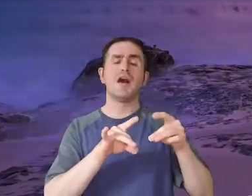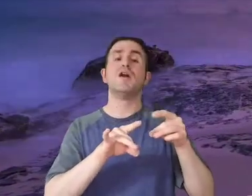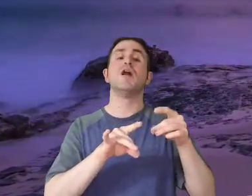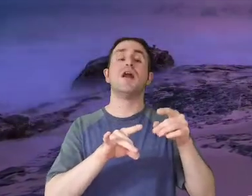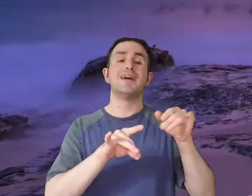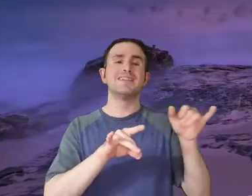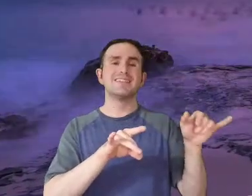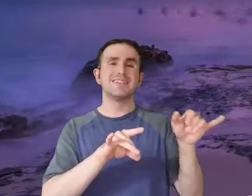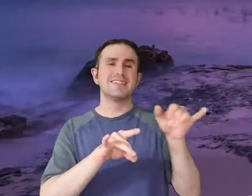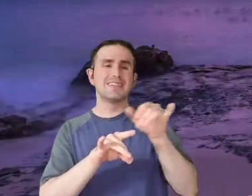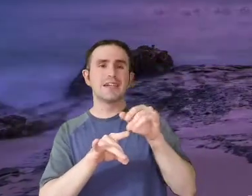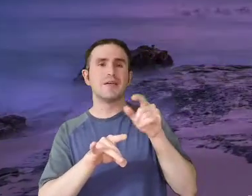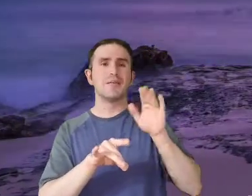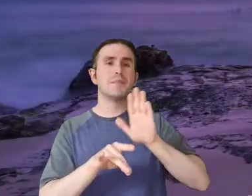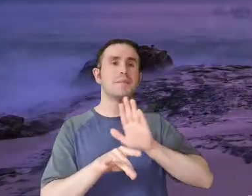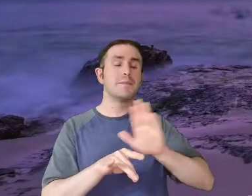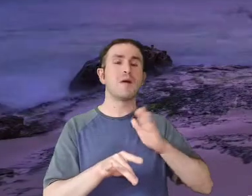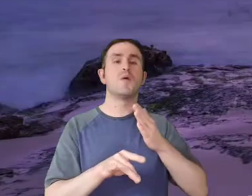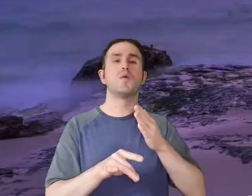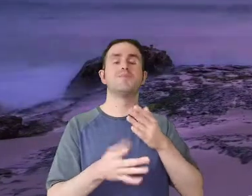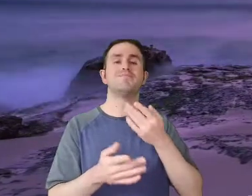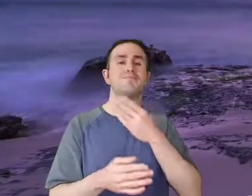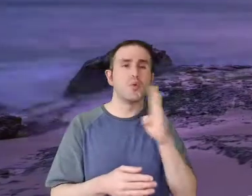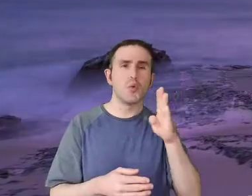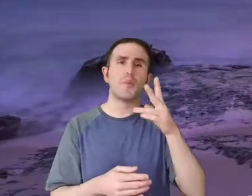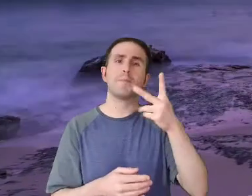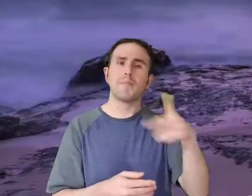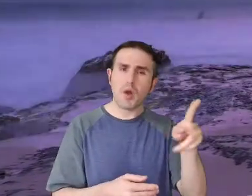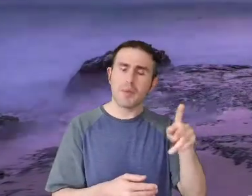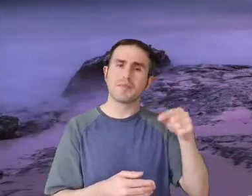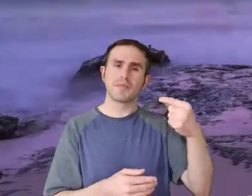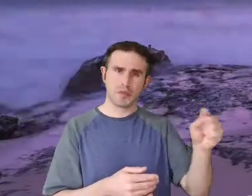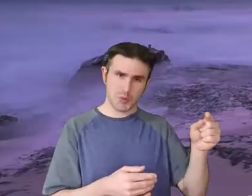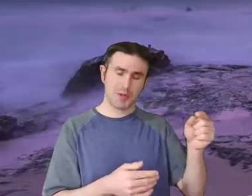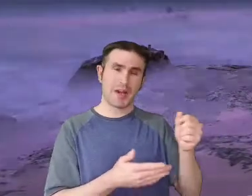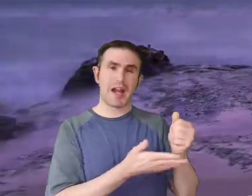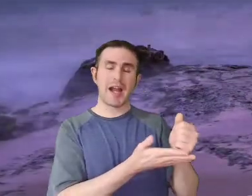shades of colors that usually incorporate like your blues, your purples, your greens,